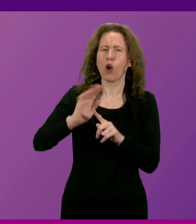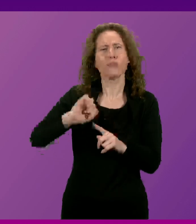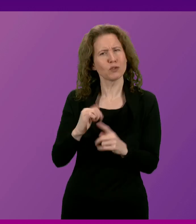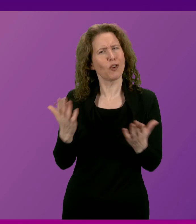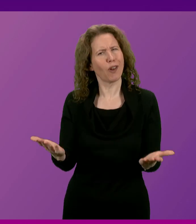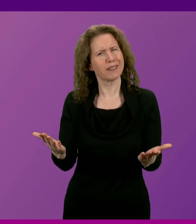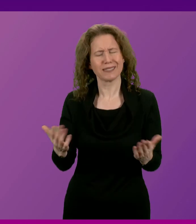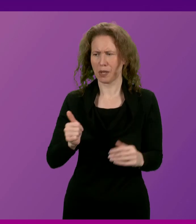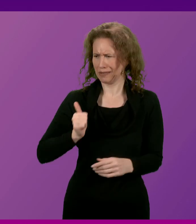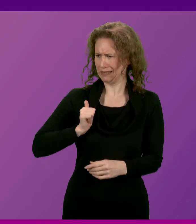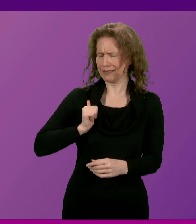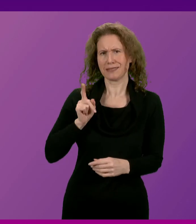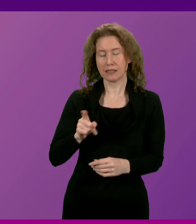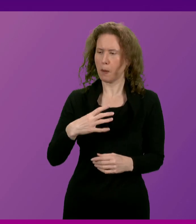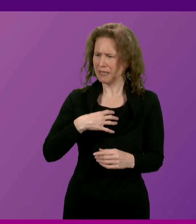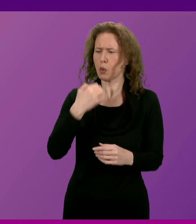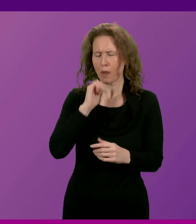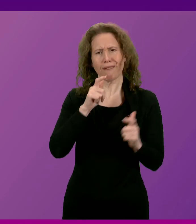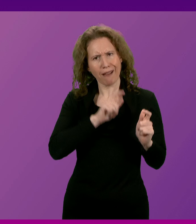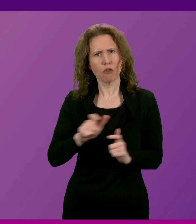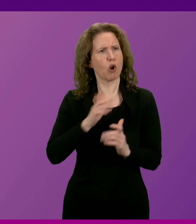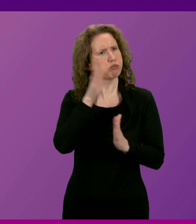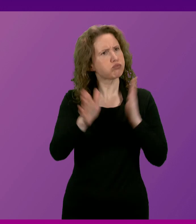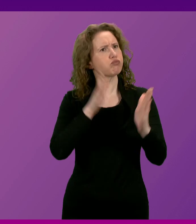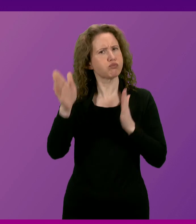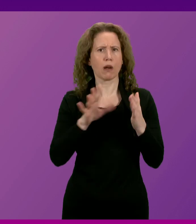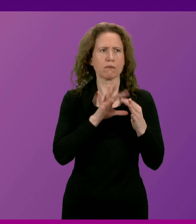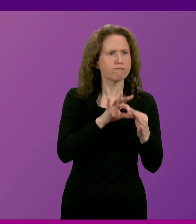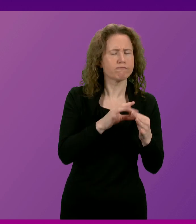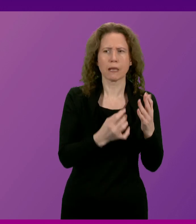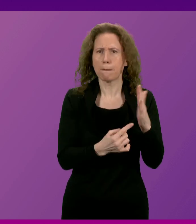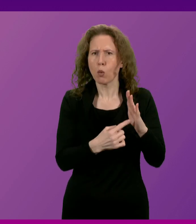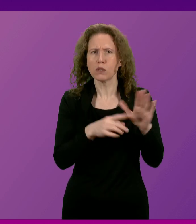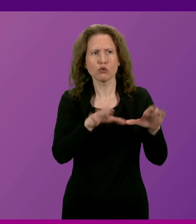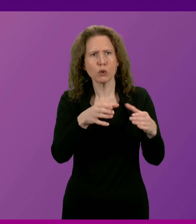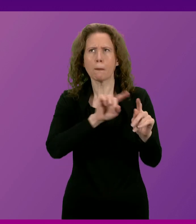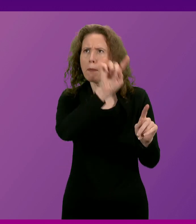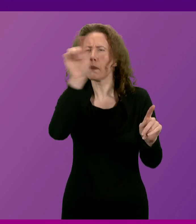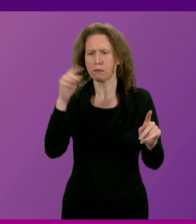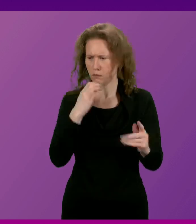so ministers will continue to engage on issues of importance with groupings around the country.